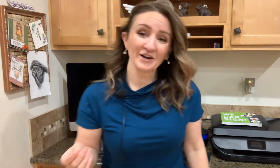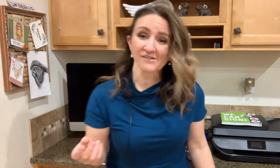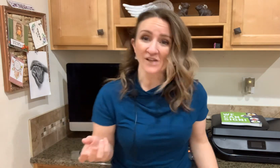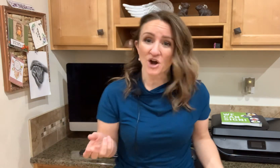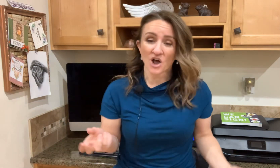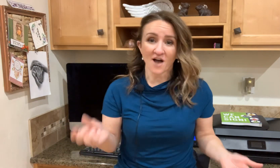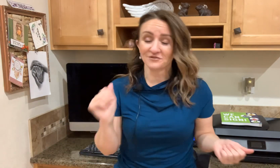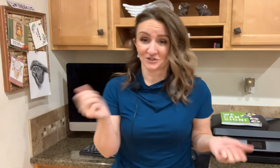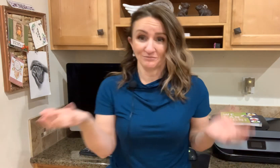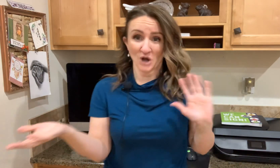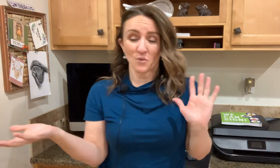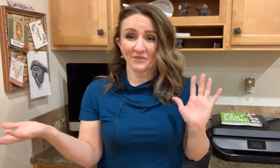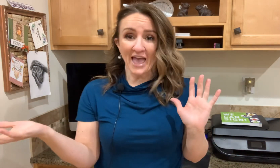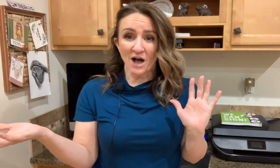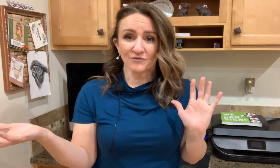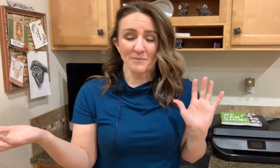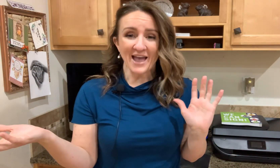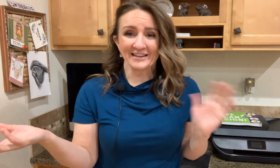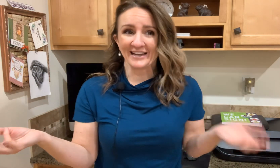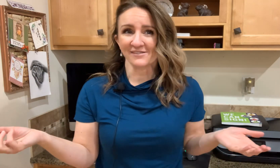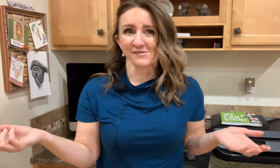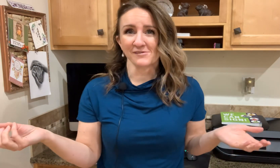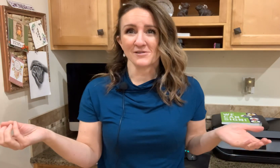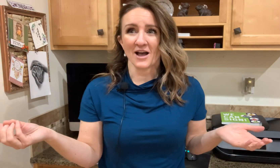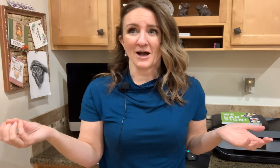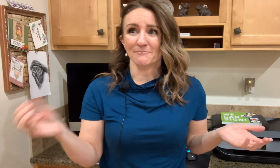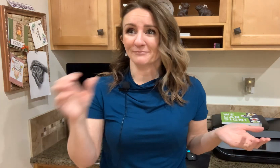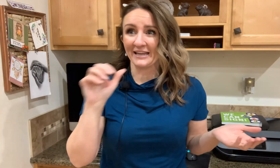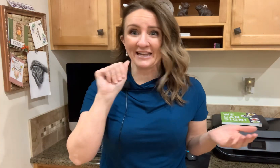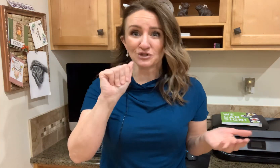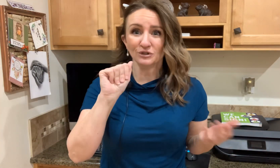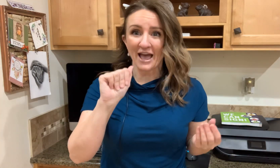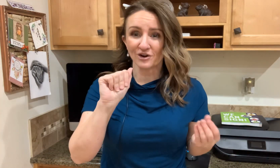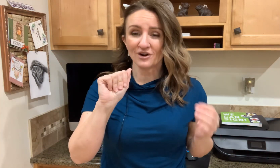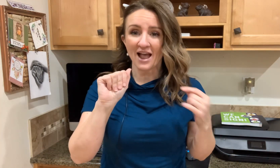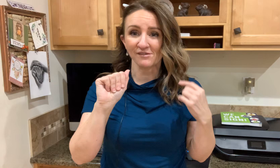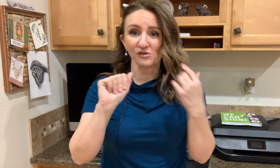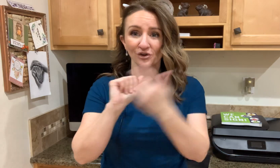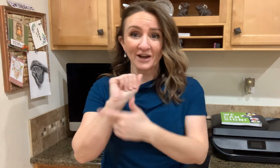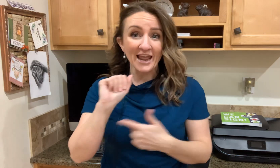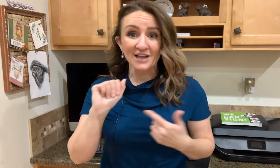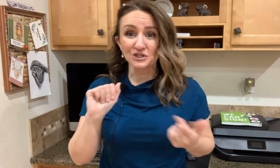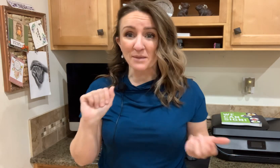start off now with the alphabet, each letter has a certain handshape